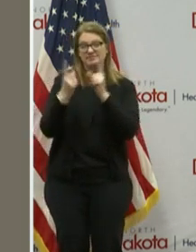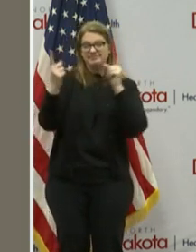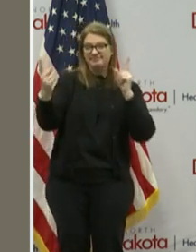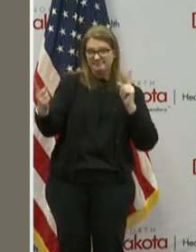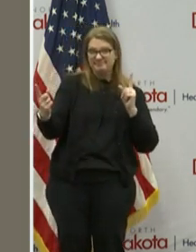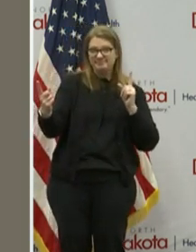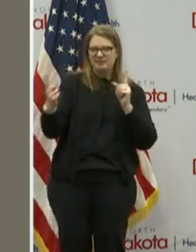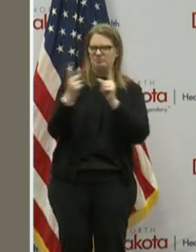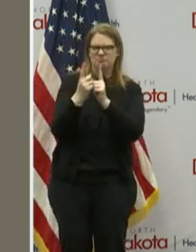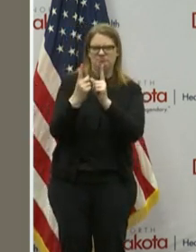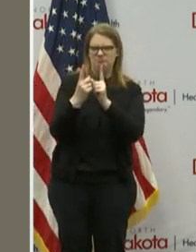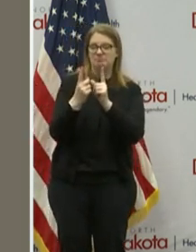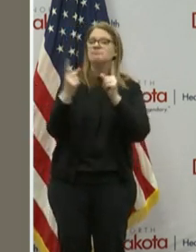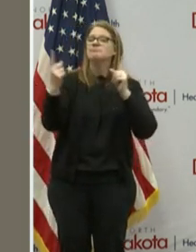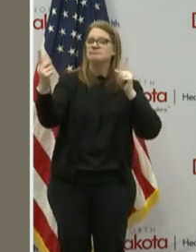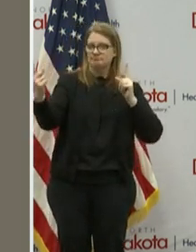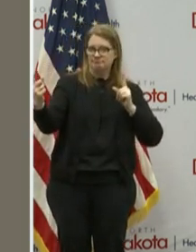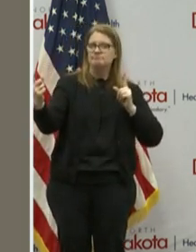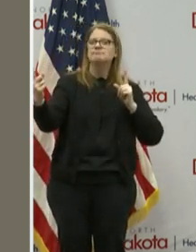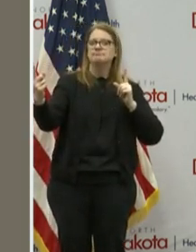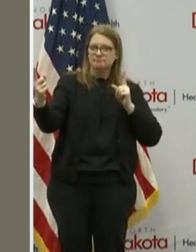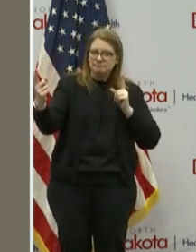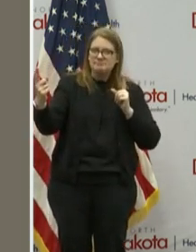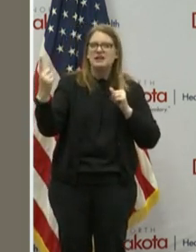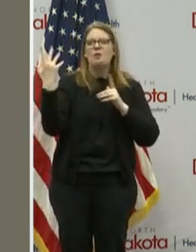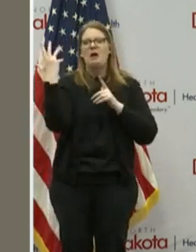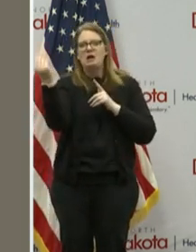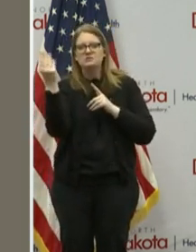DO. WE ENCOURAGE EVERYBODY TO MAINTAIN PHYSICAL DISTANCE